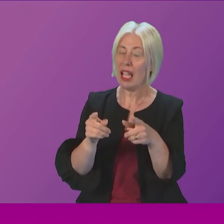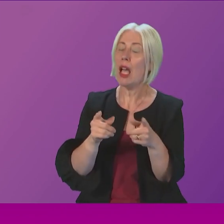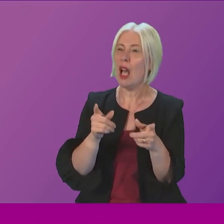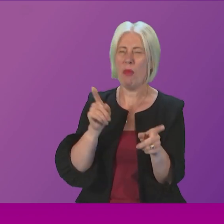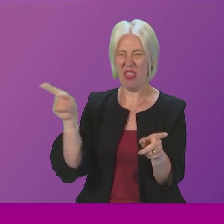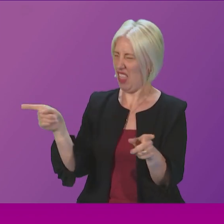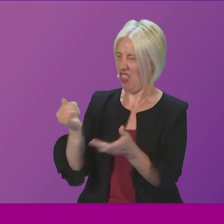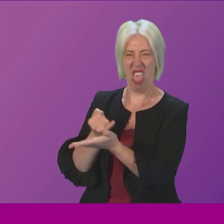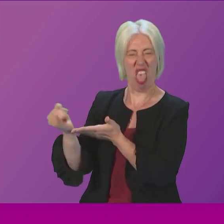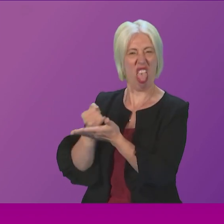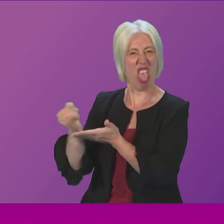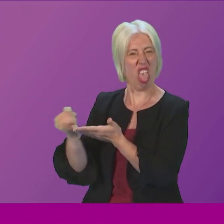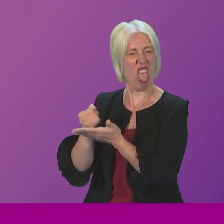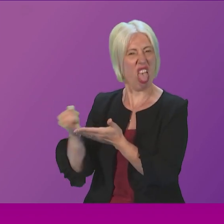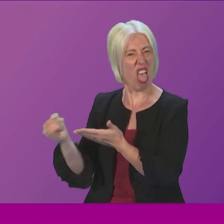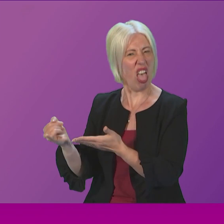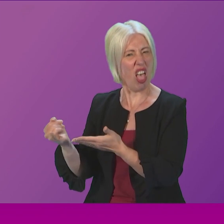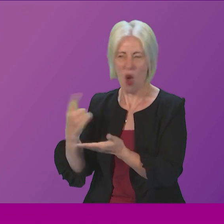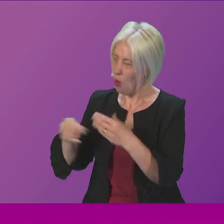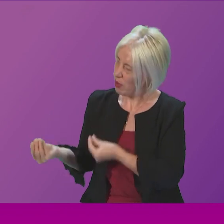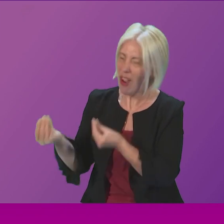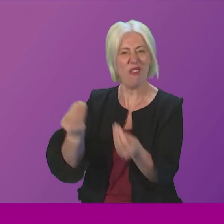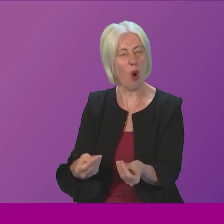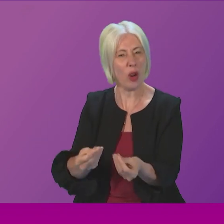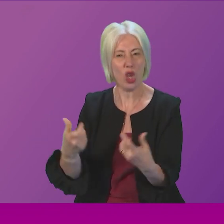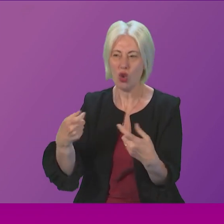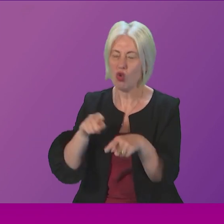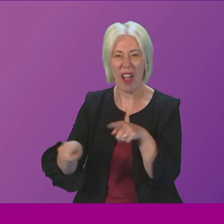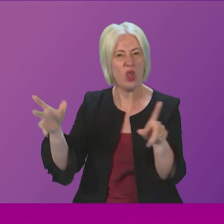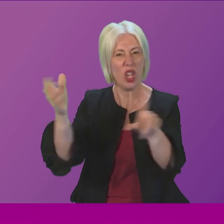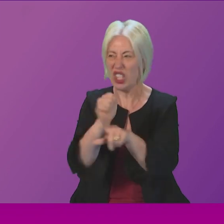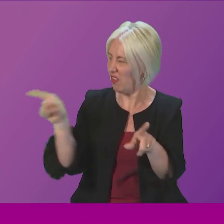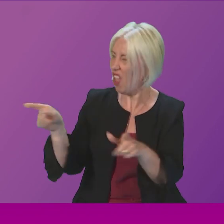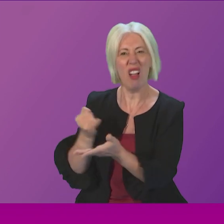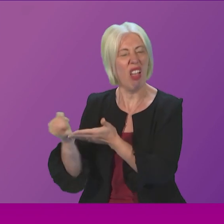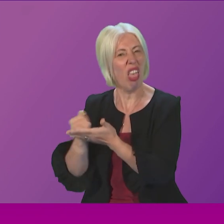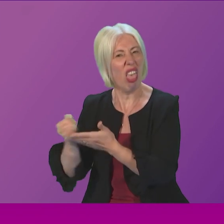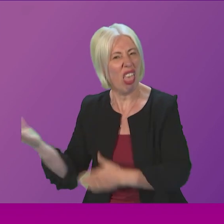single action that we bring forward to do something about it. Thank you, members.